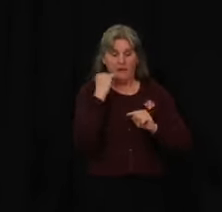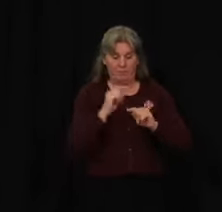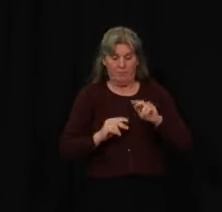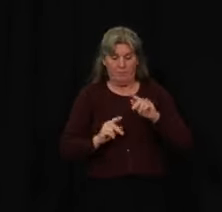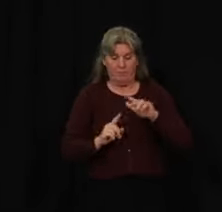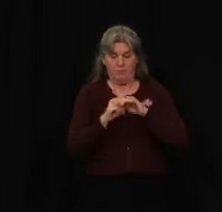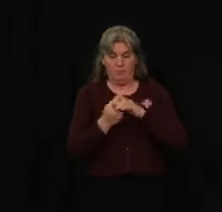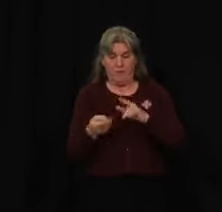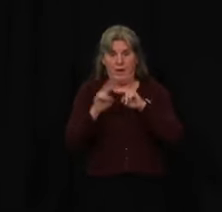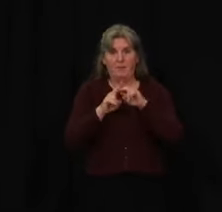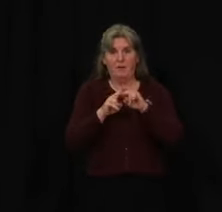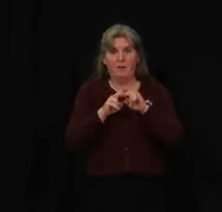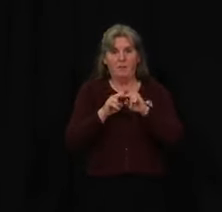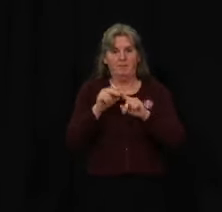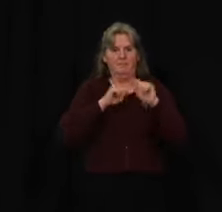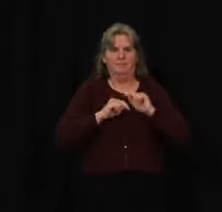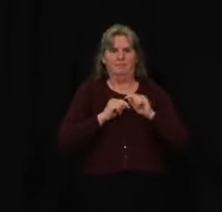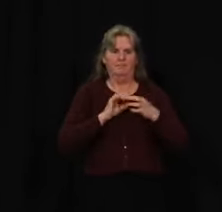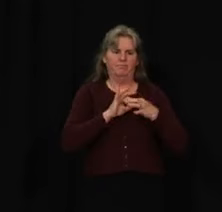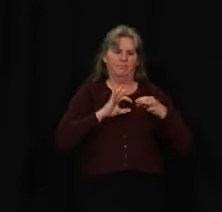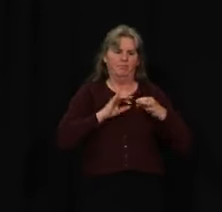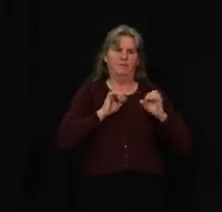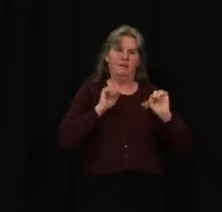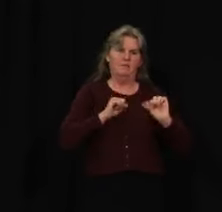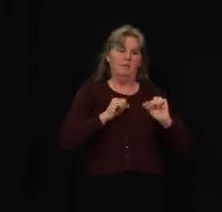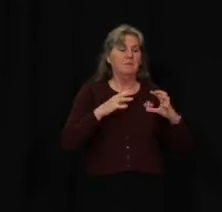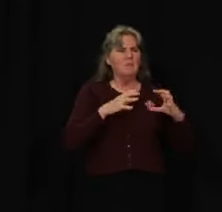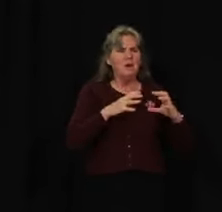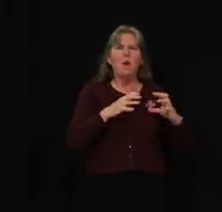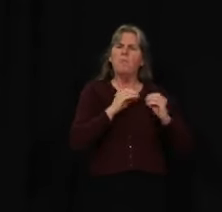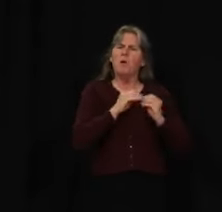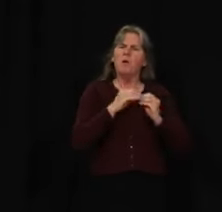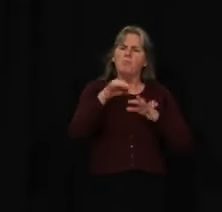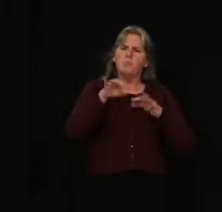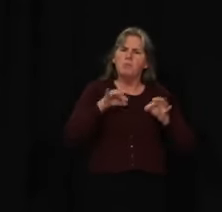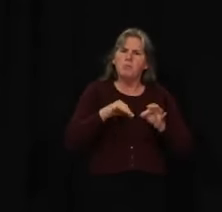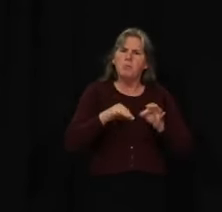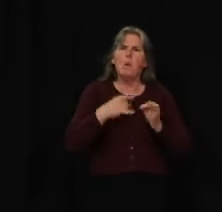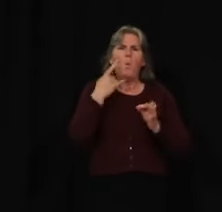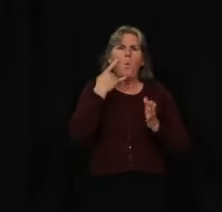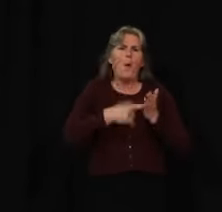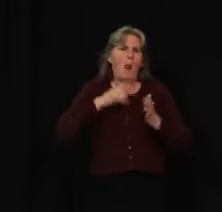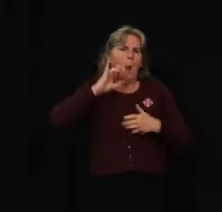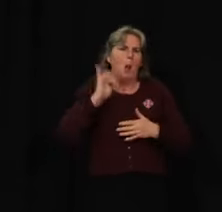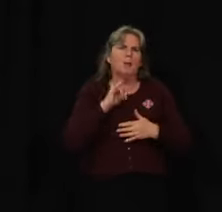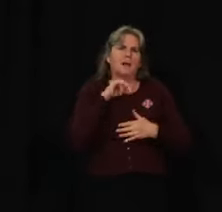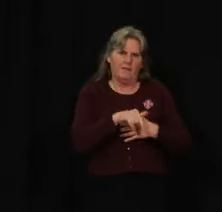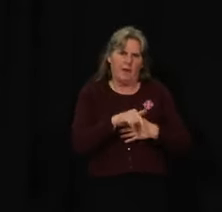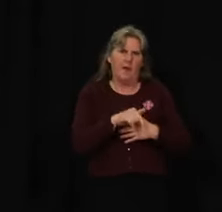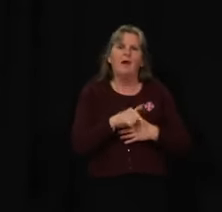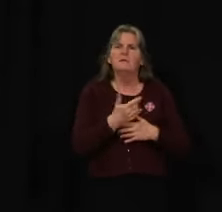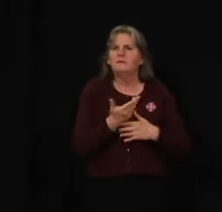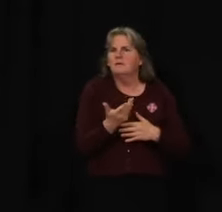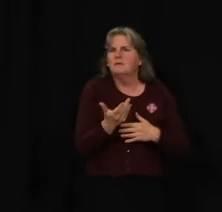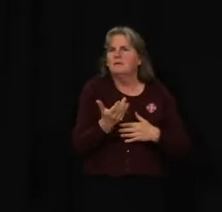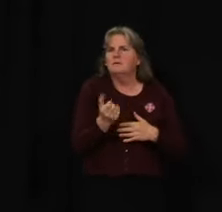cases. More guidance on that will be coming out in time for the long weekend, some of the more